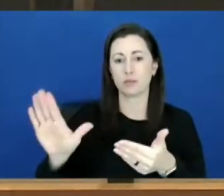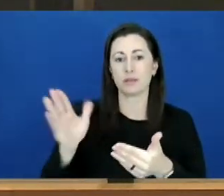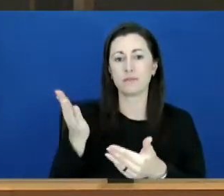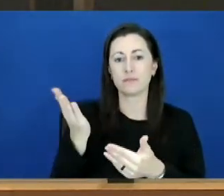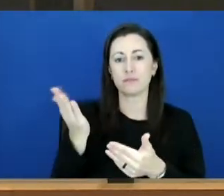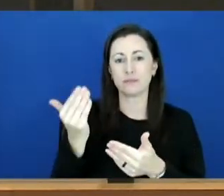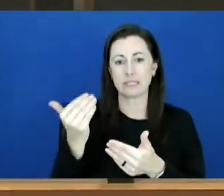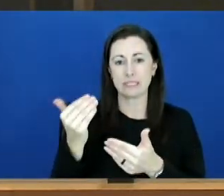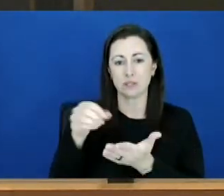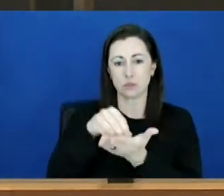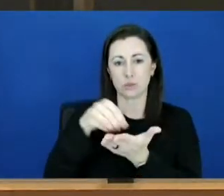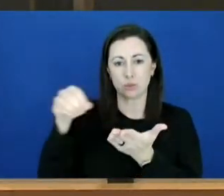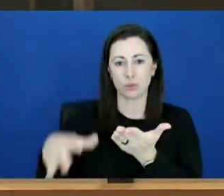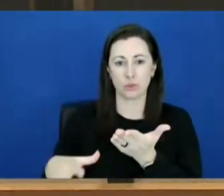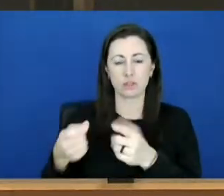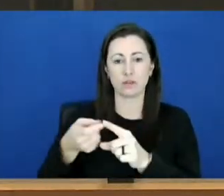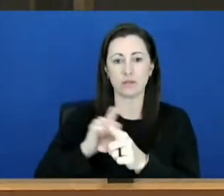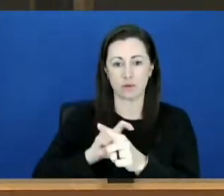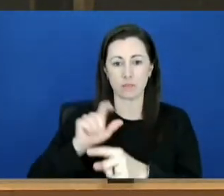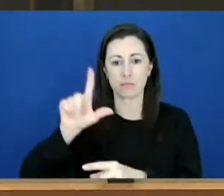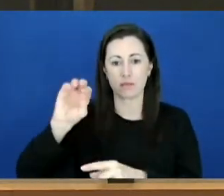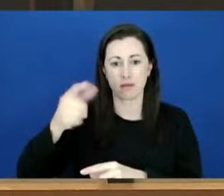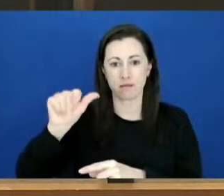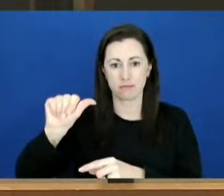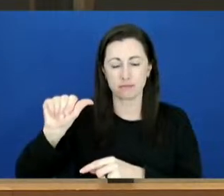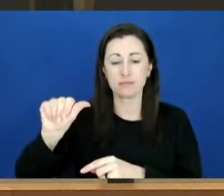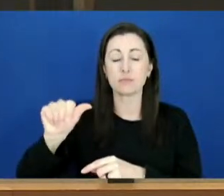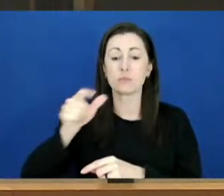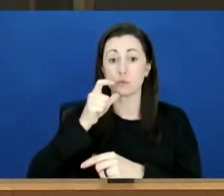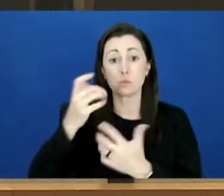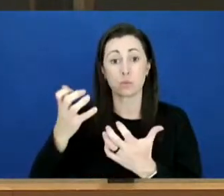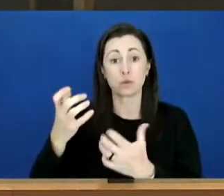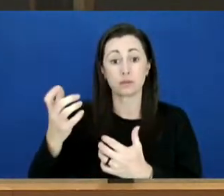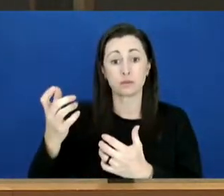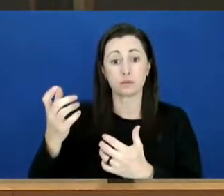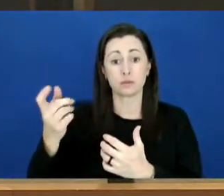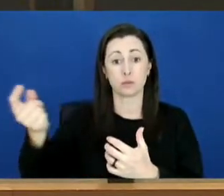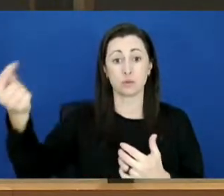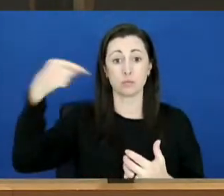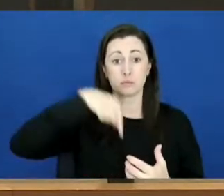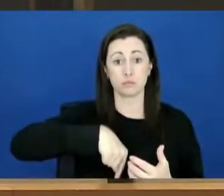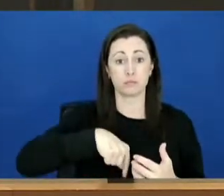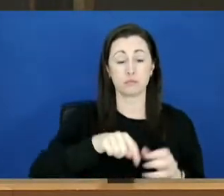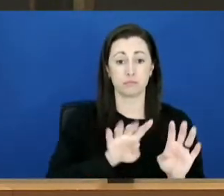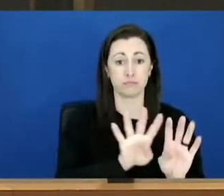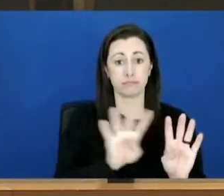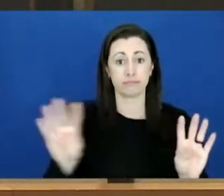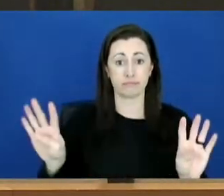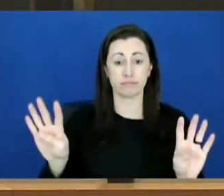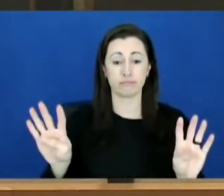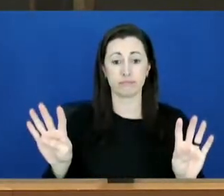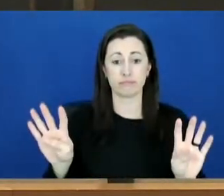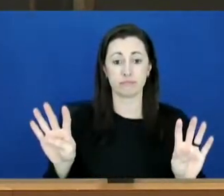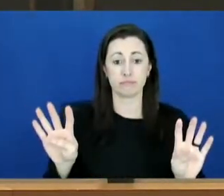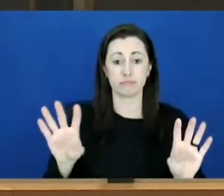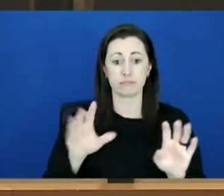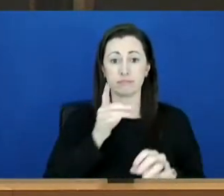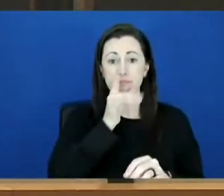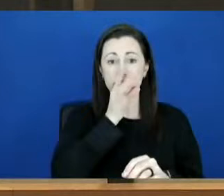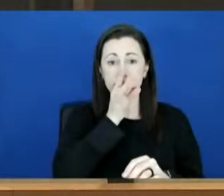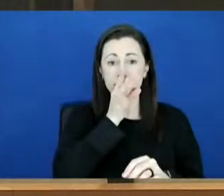WELCOMING ALONG WITH SEVERAL OF